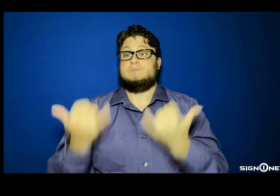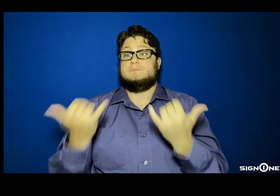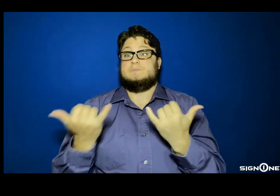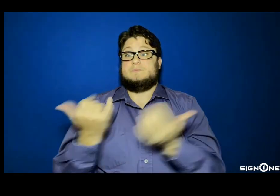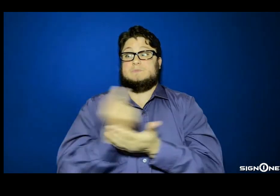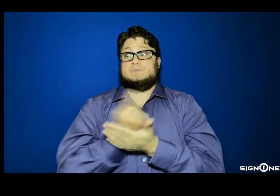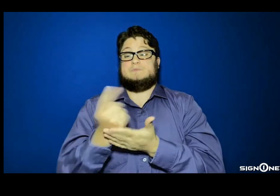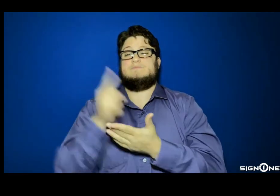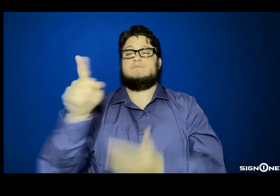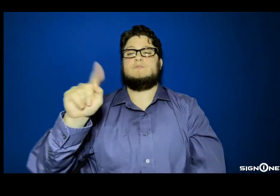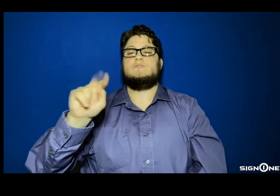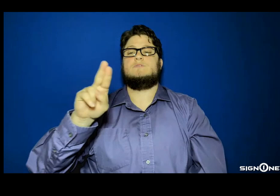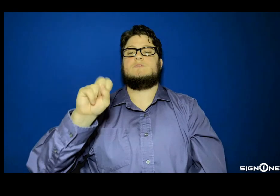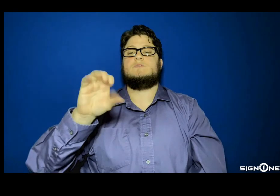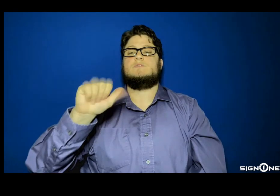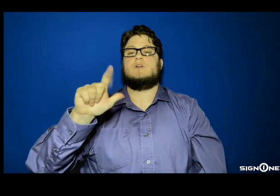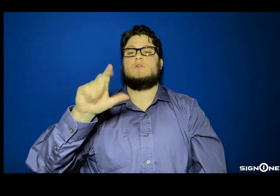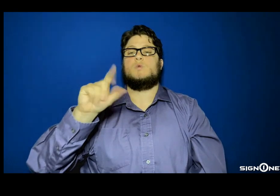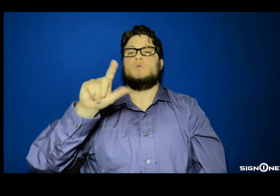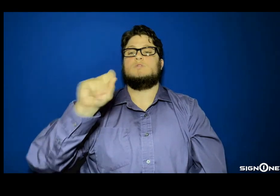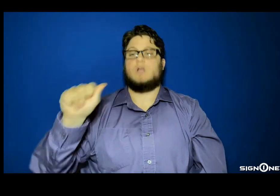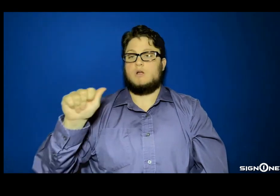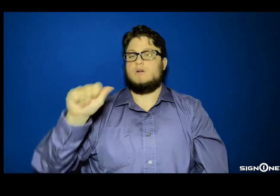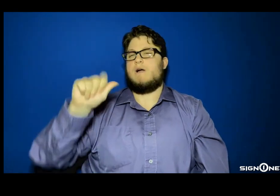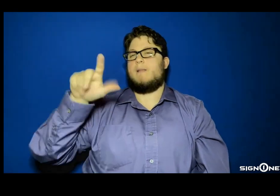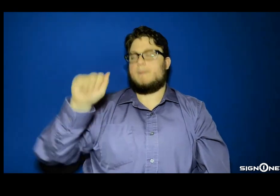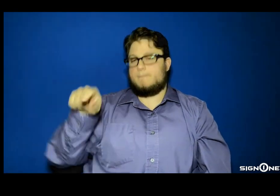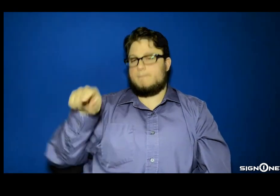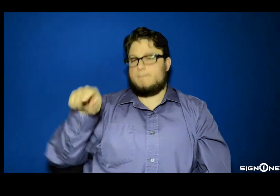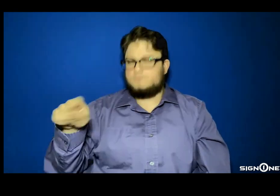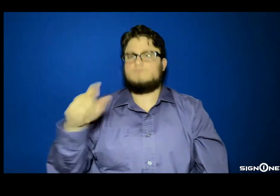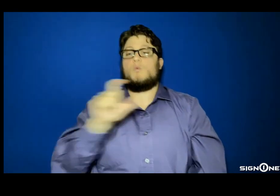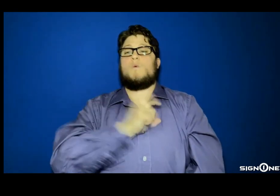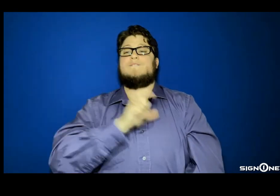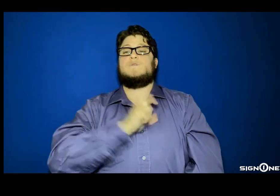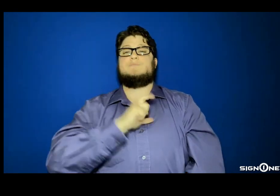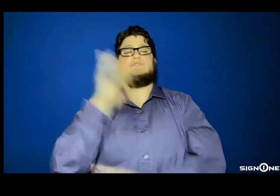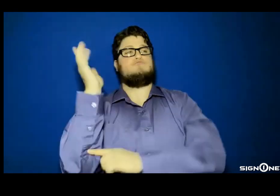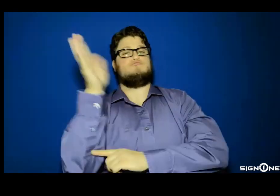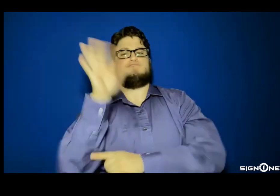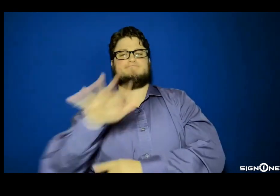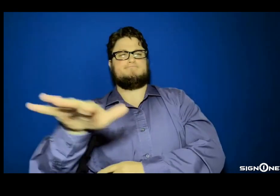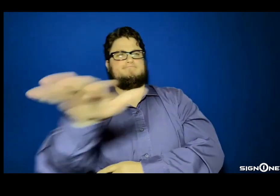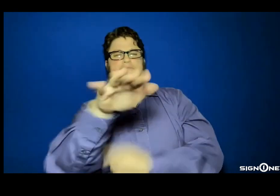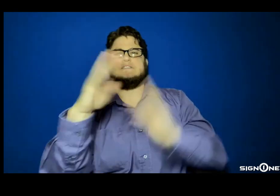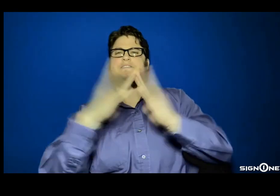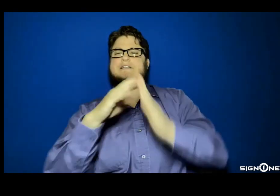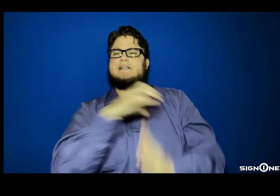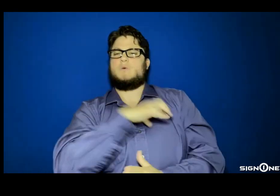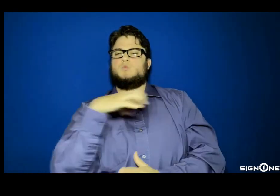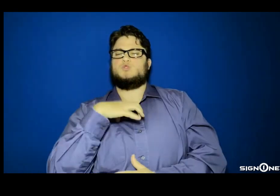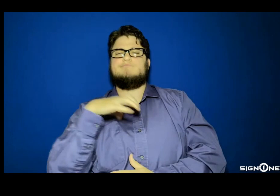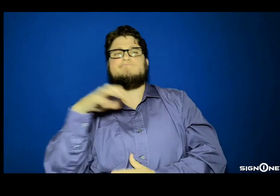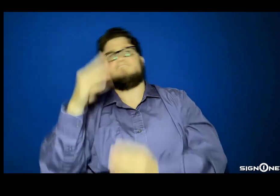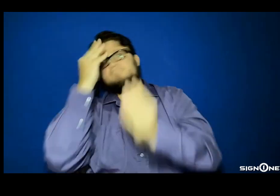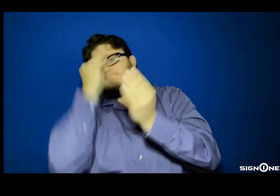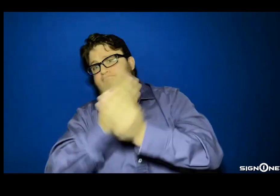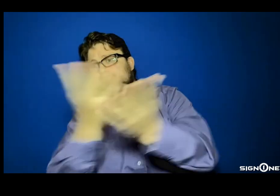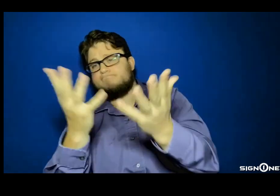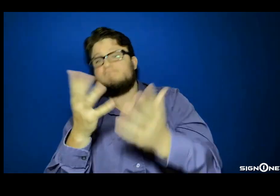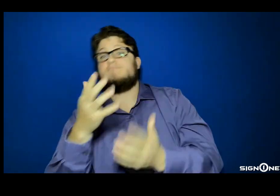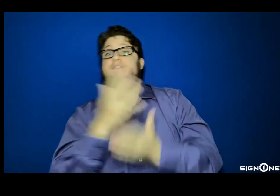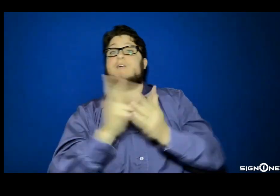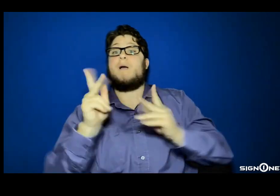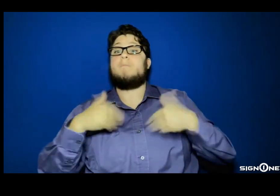During a presentation to the city council this week, law enforcement officials in Tuscaloosa,